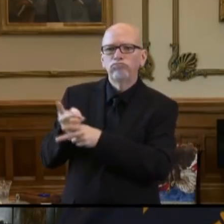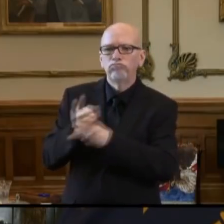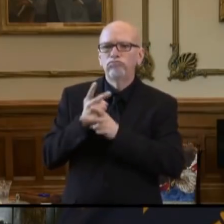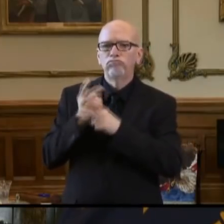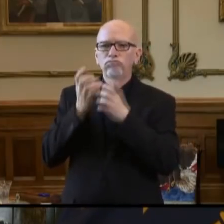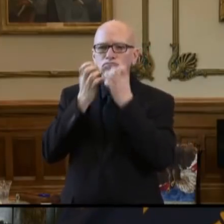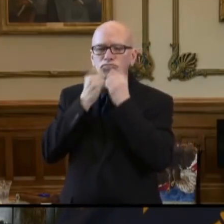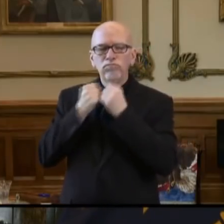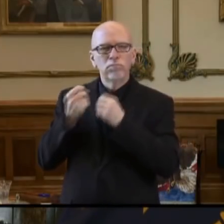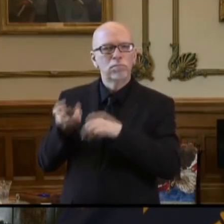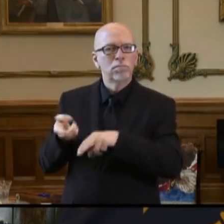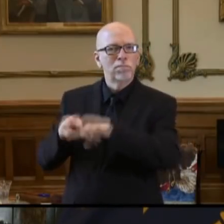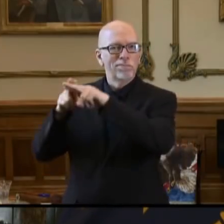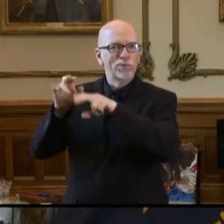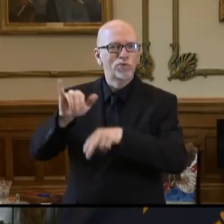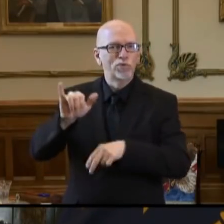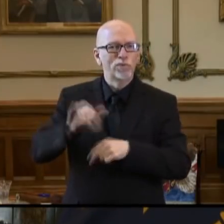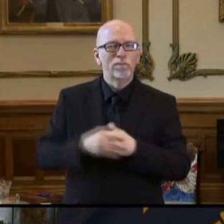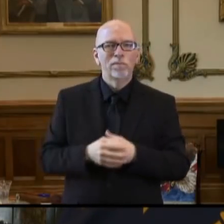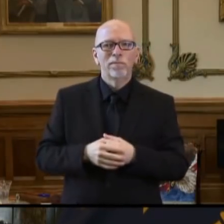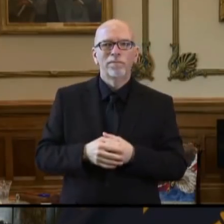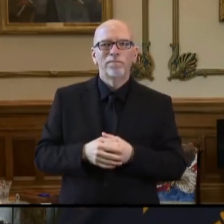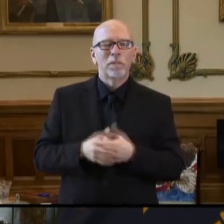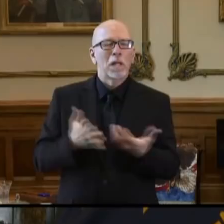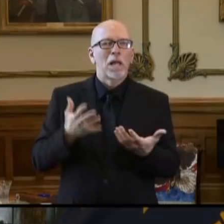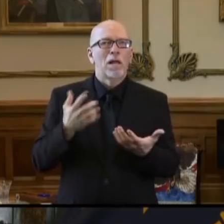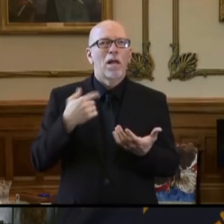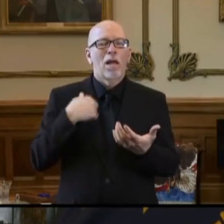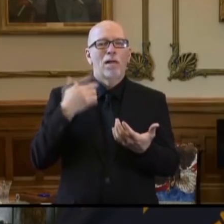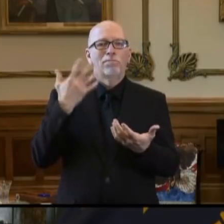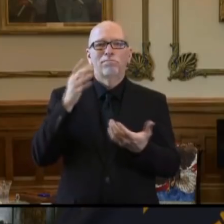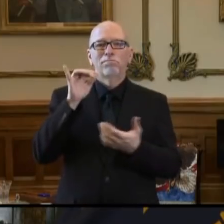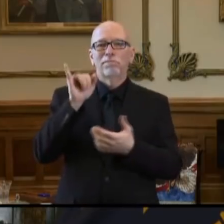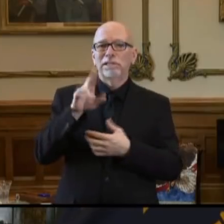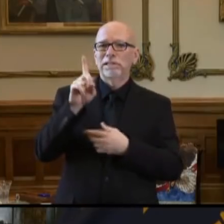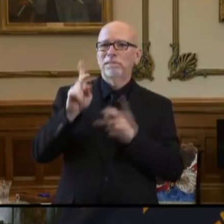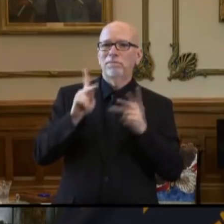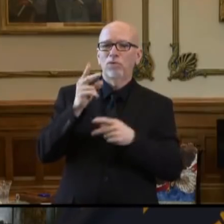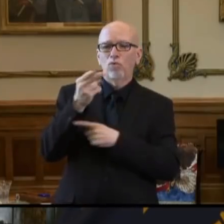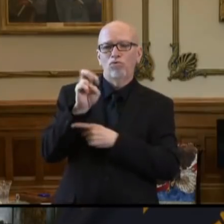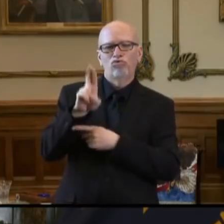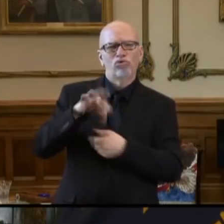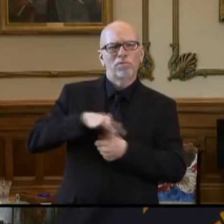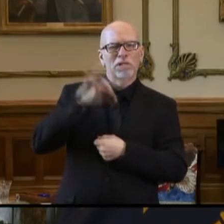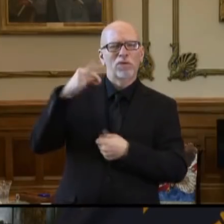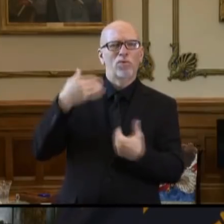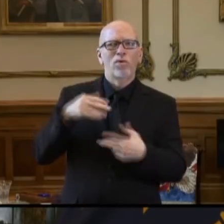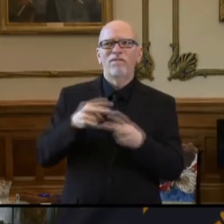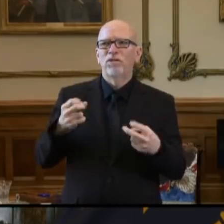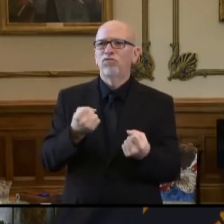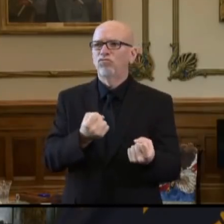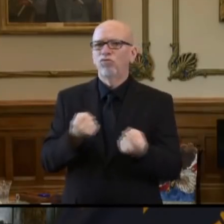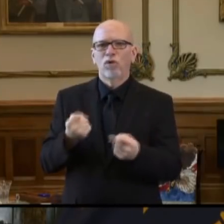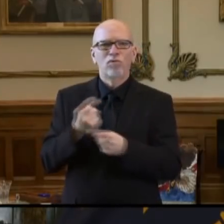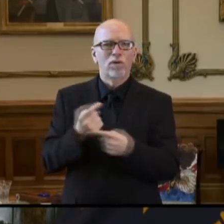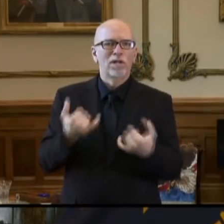A TRUE SURGE OF WHO'S YOUR KINDNESS AND LOVE AND GENEROSITY? MATTER OF FACT